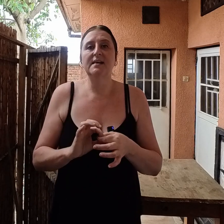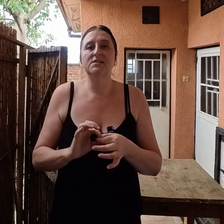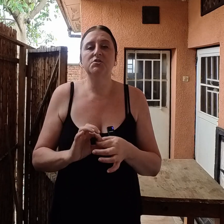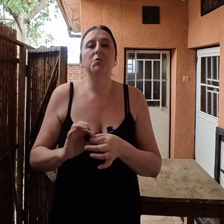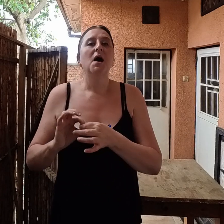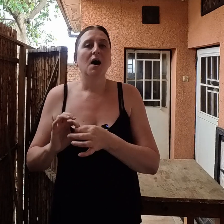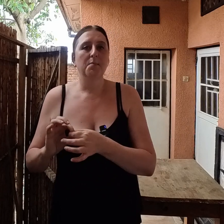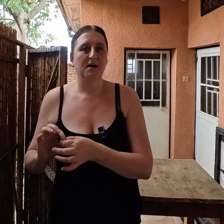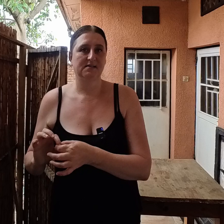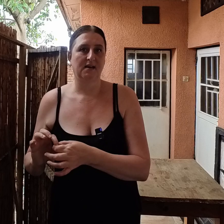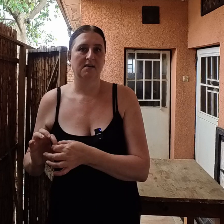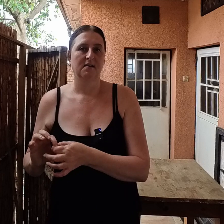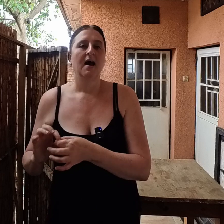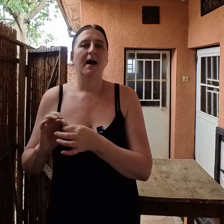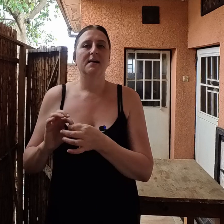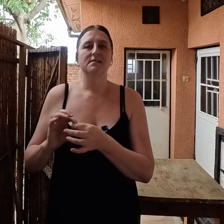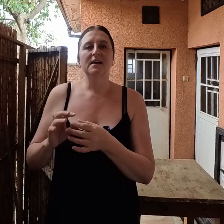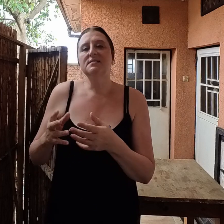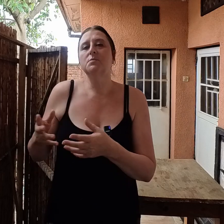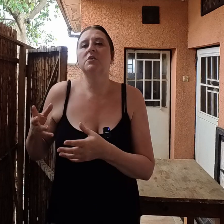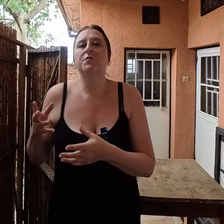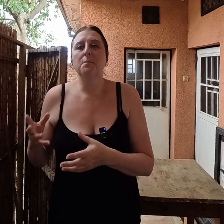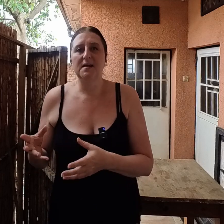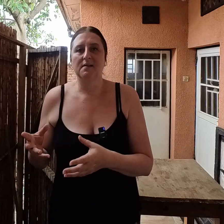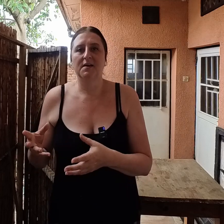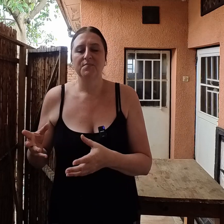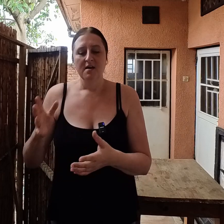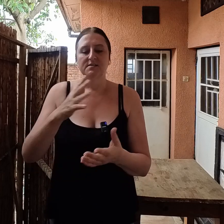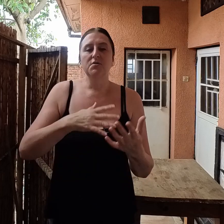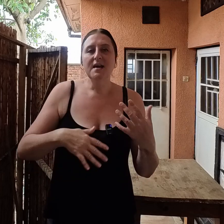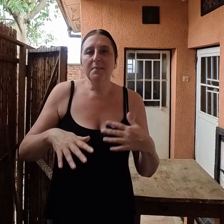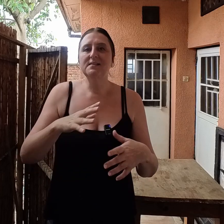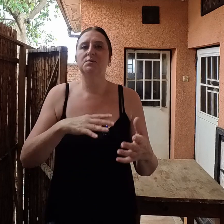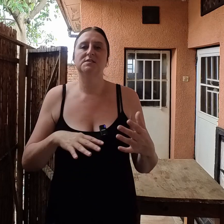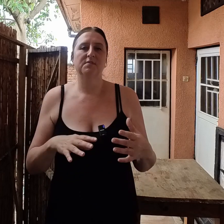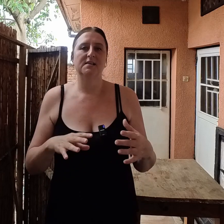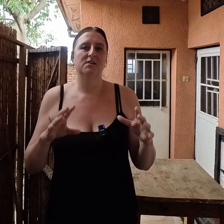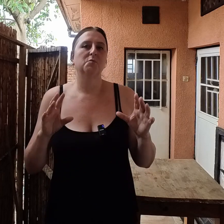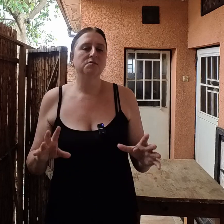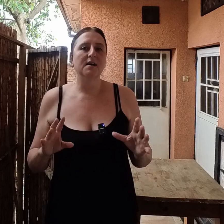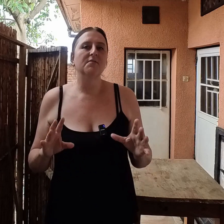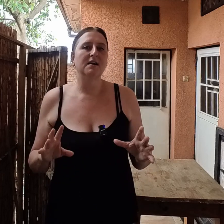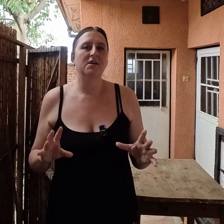related to 'amata,' and that is the word for 'milk.' So, Nyamata was a region that was really, really